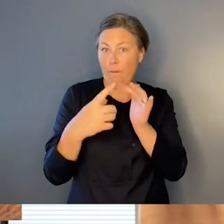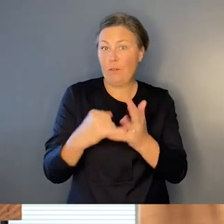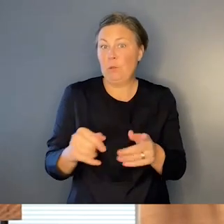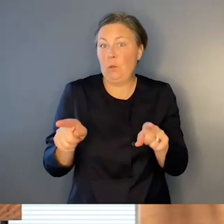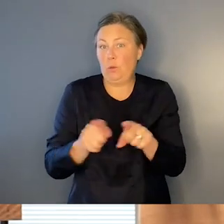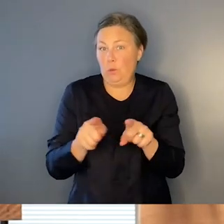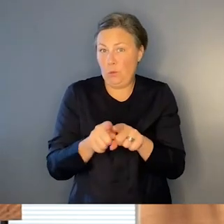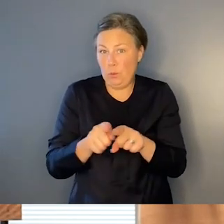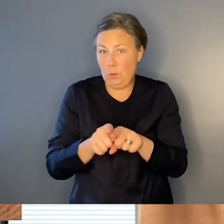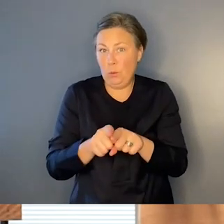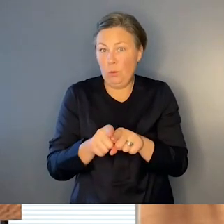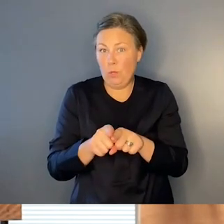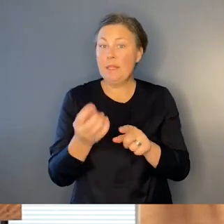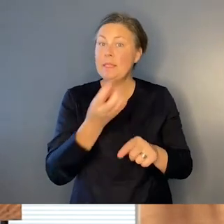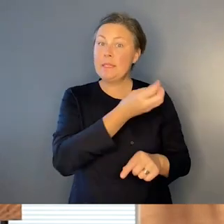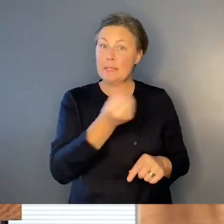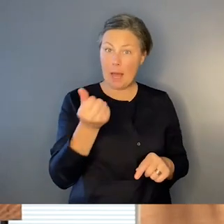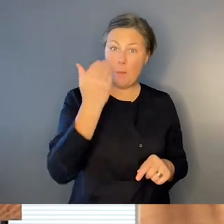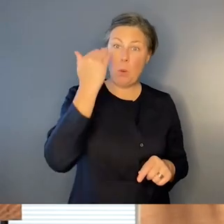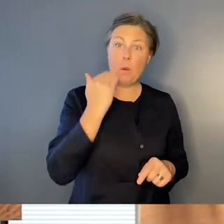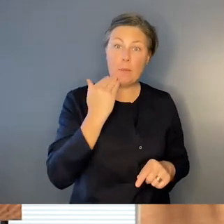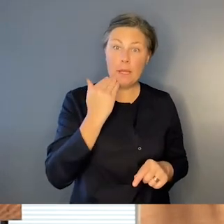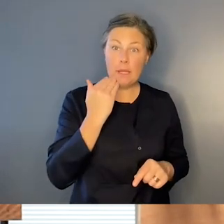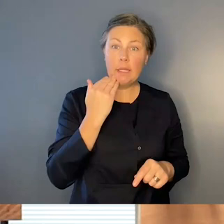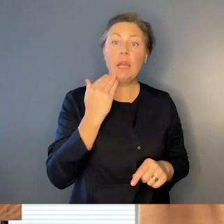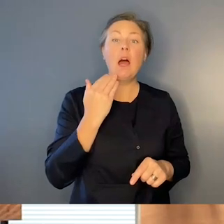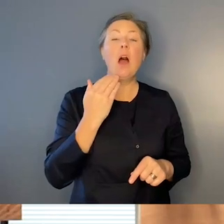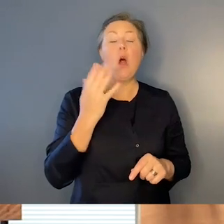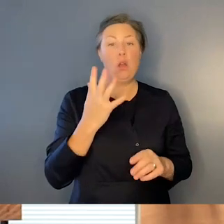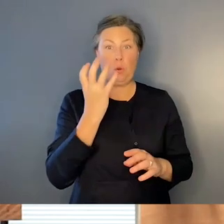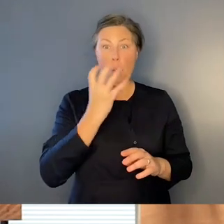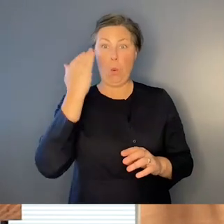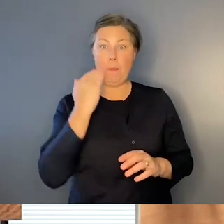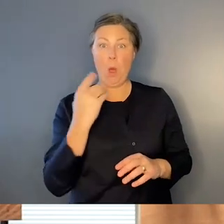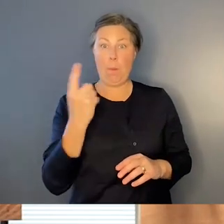So, as we know, women who've had a hysterectomy don't have menstrual periods.